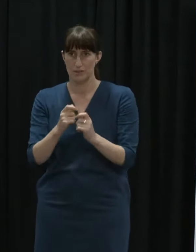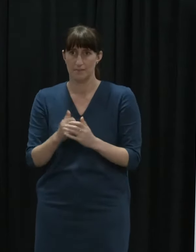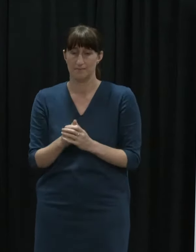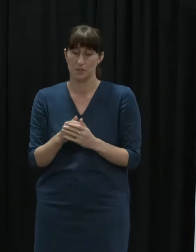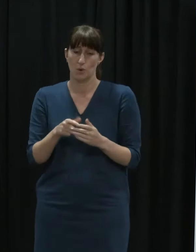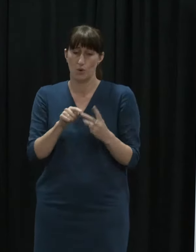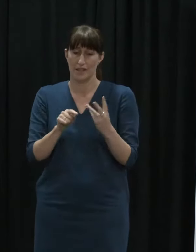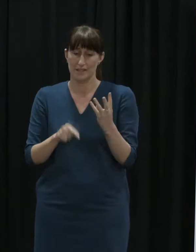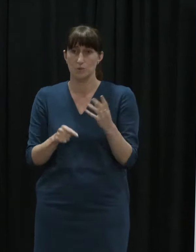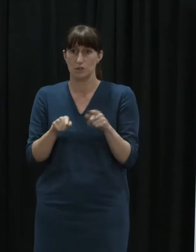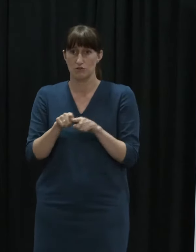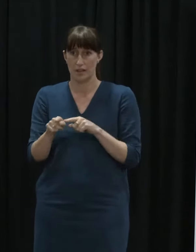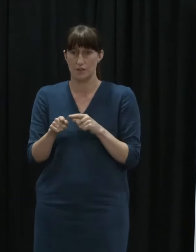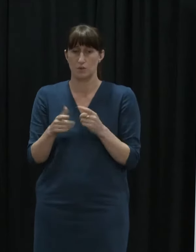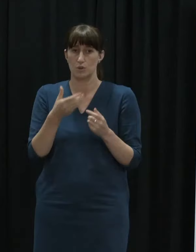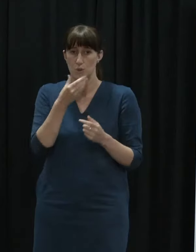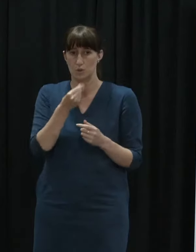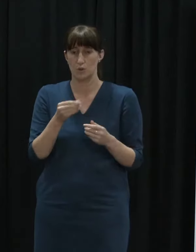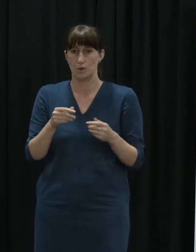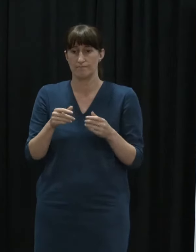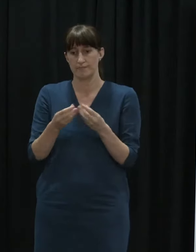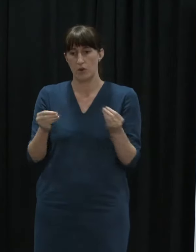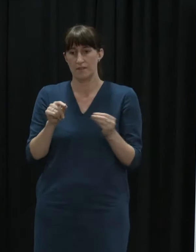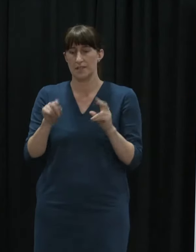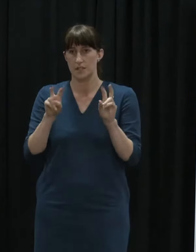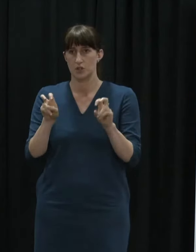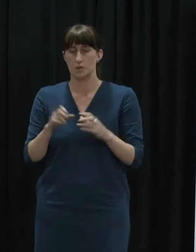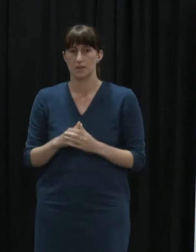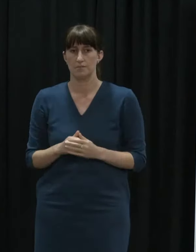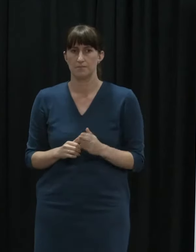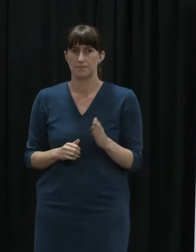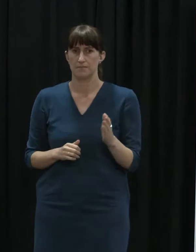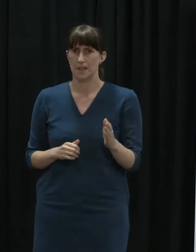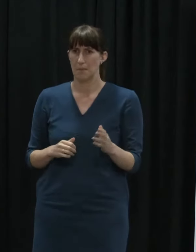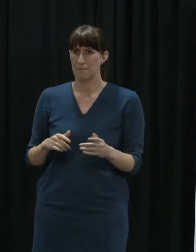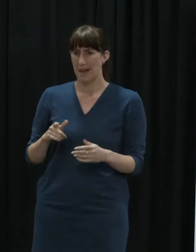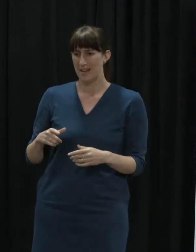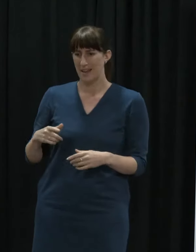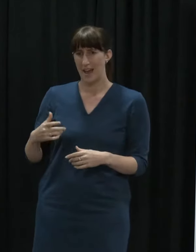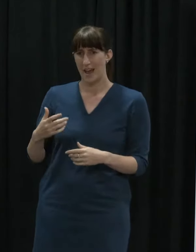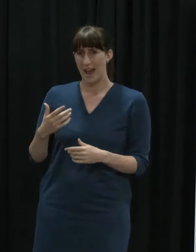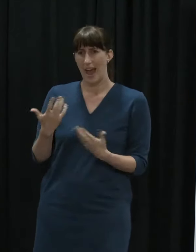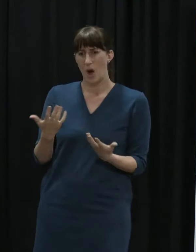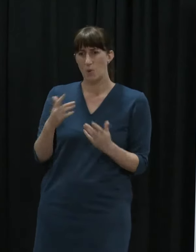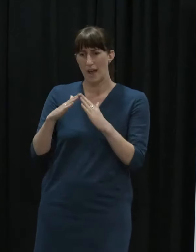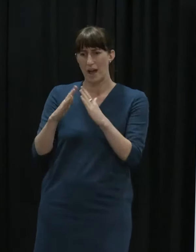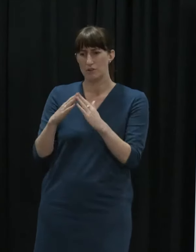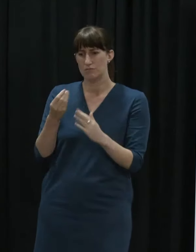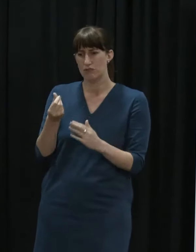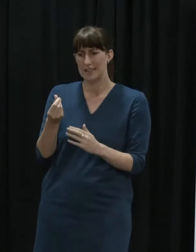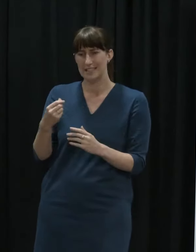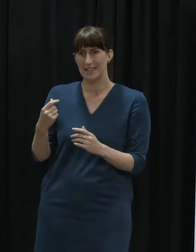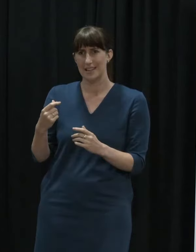with as much as we can with first home buying products.